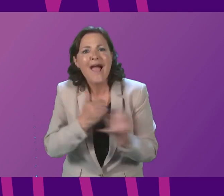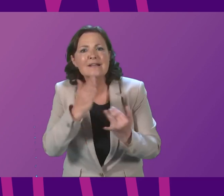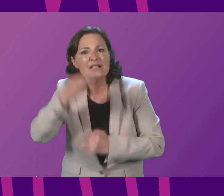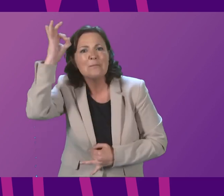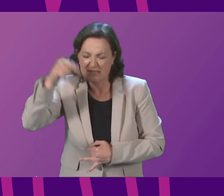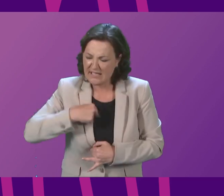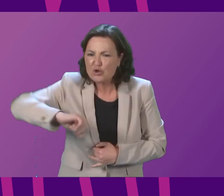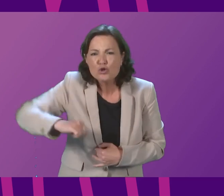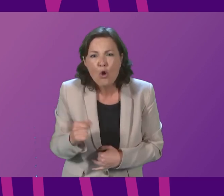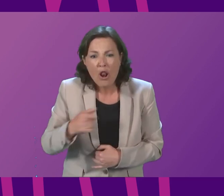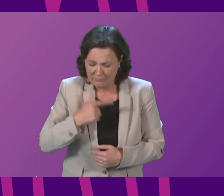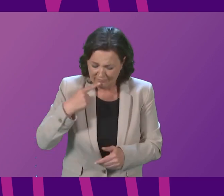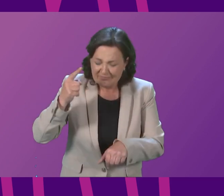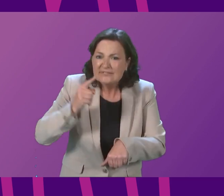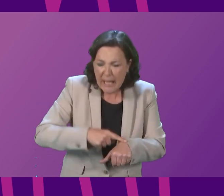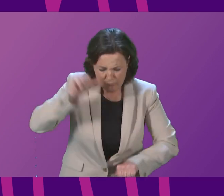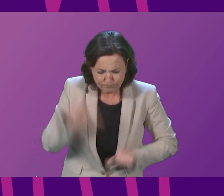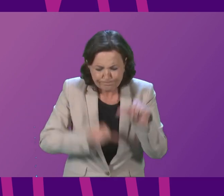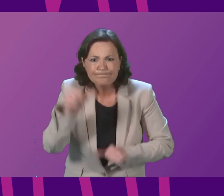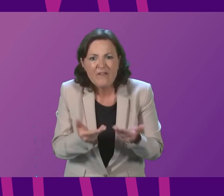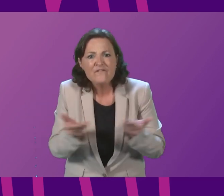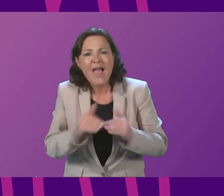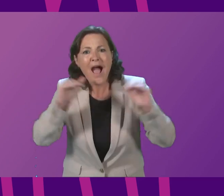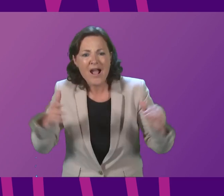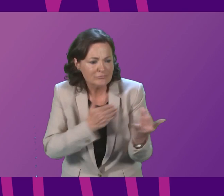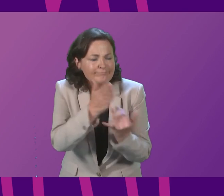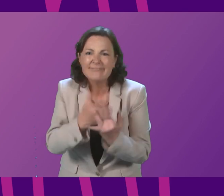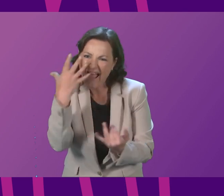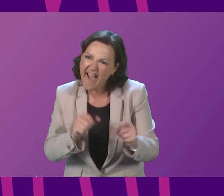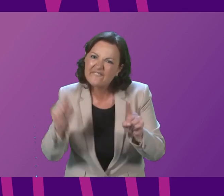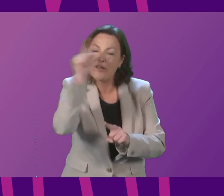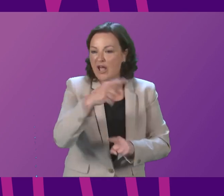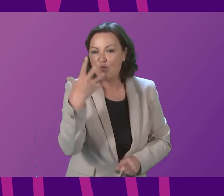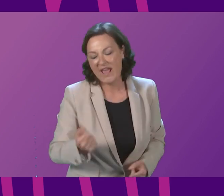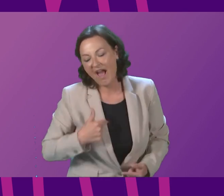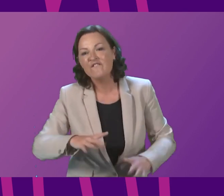the pace” with regard to fair access across the UK—and, of course, we have free tuition